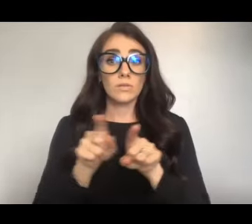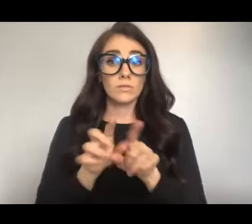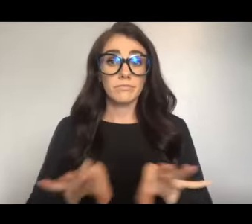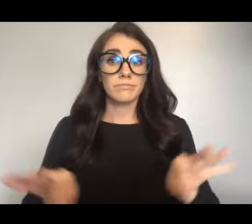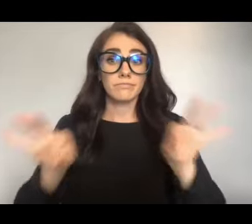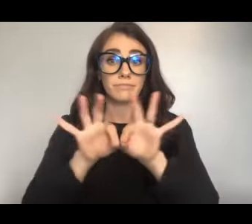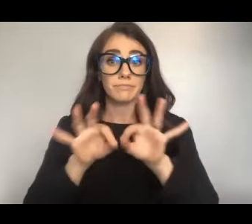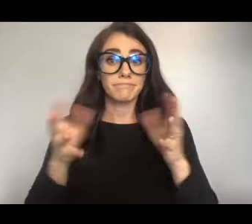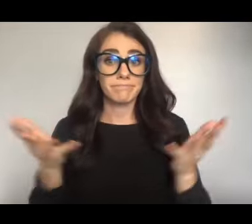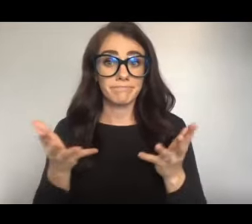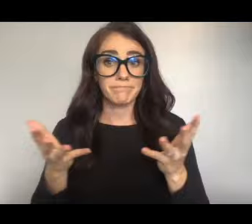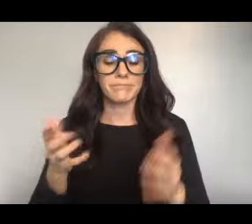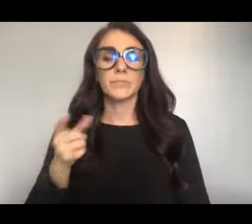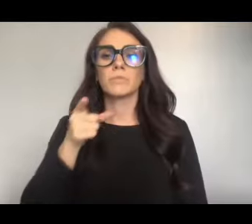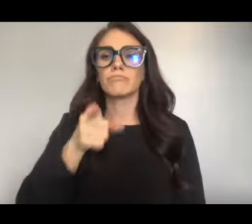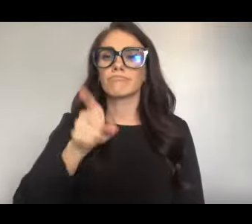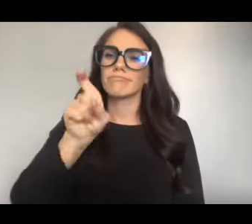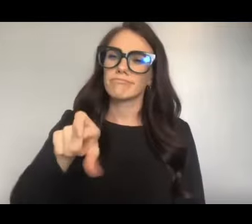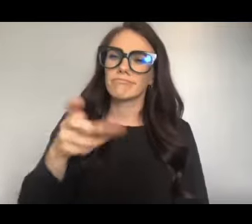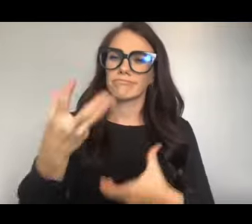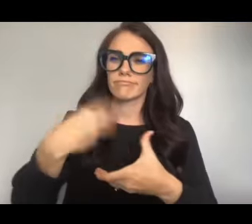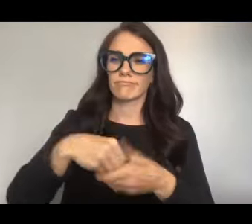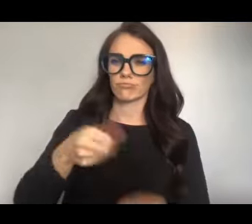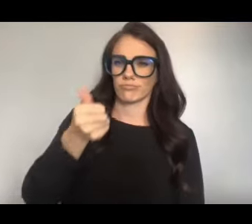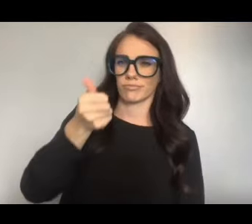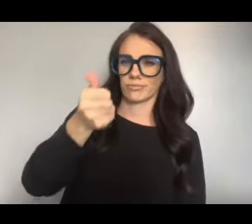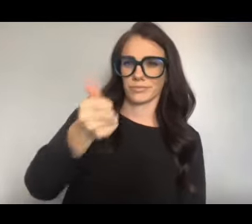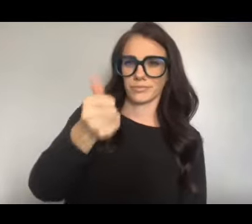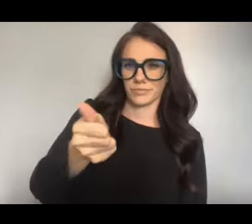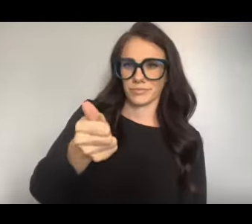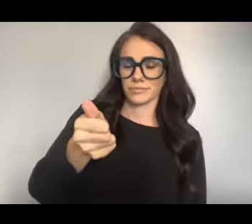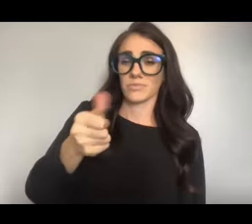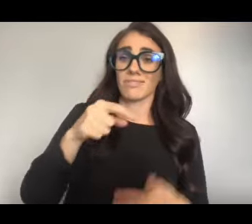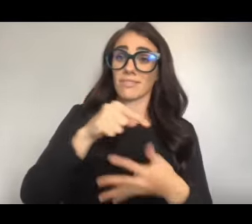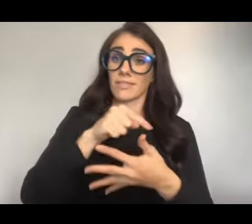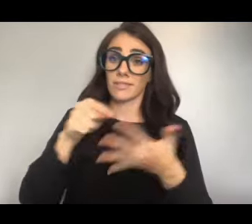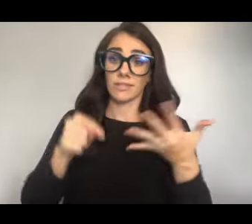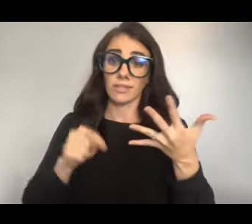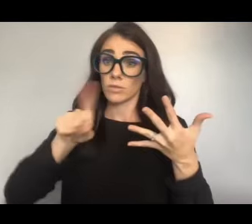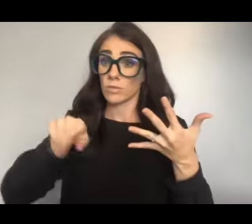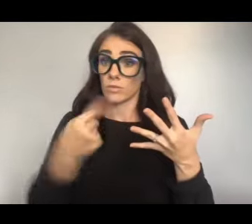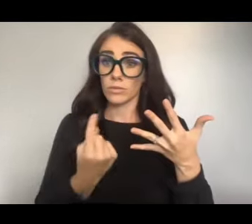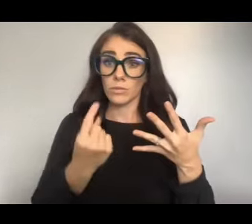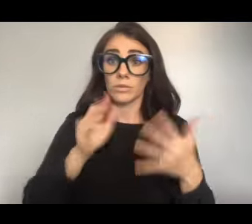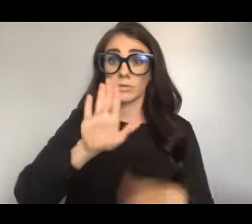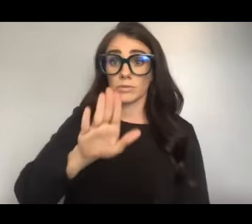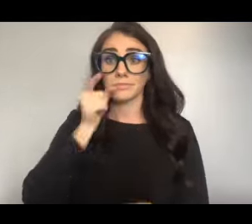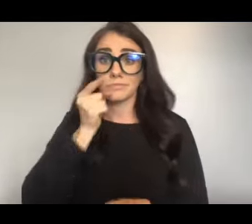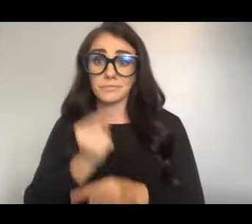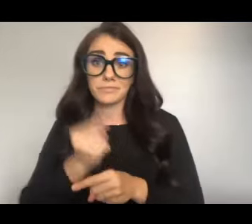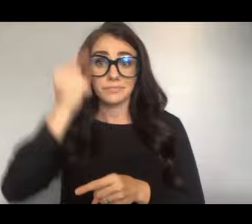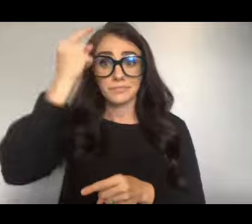and also it's important that you have to include yourself in that list.